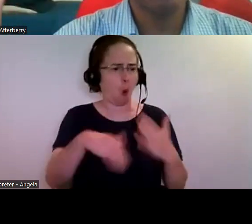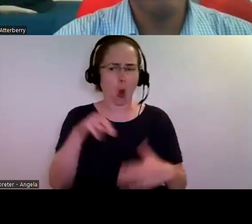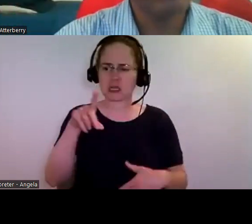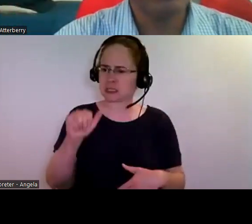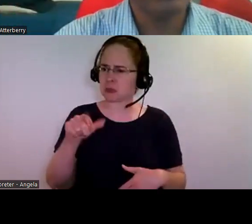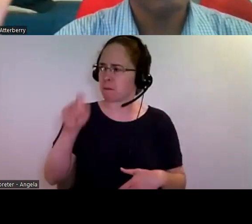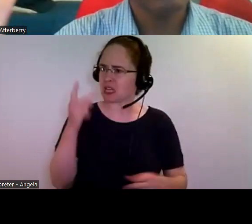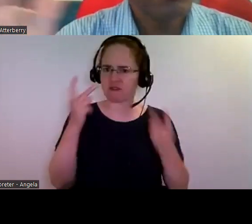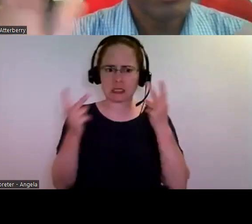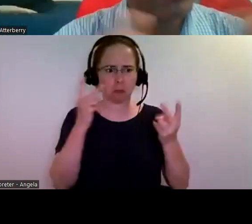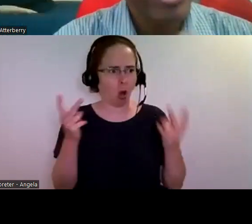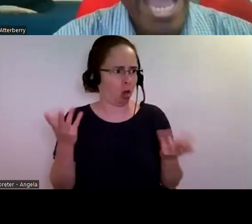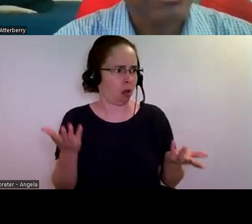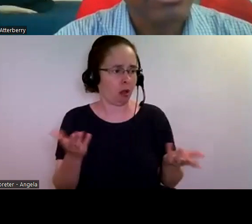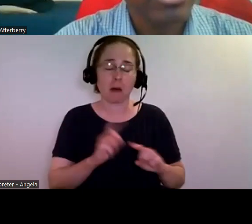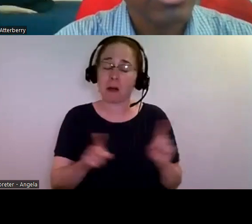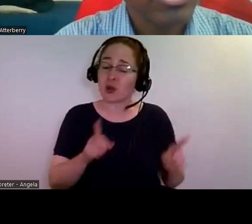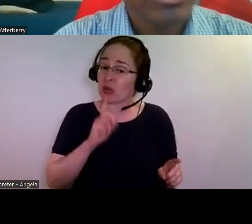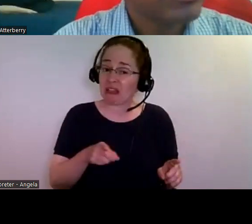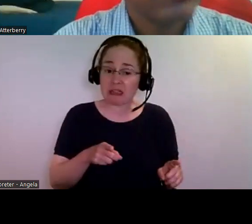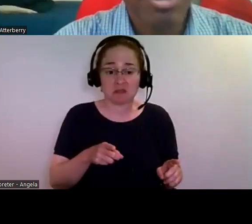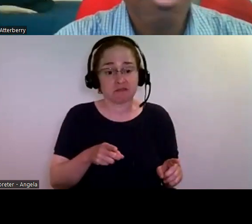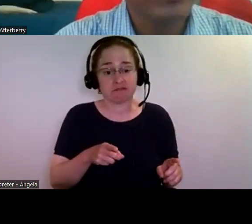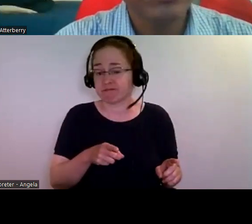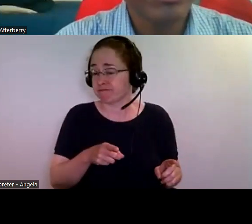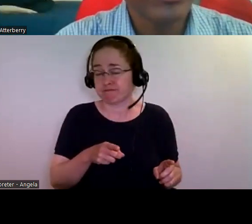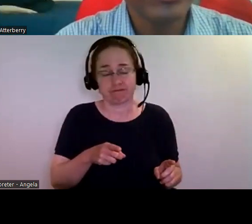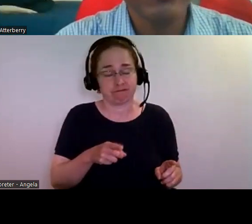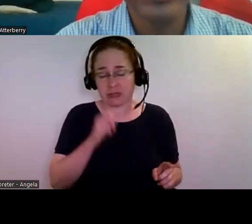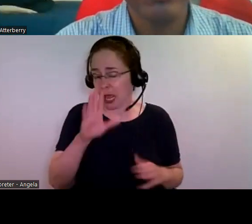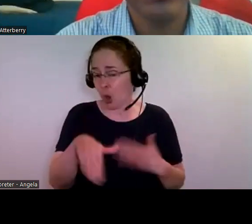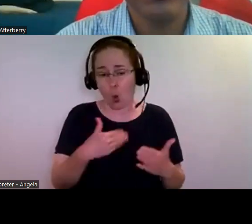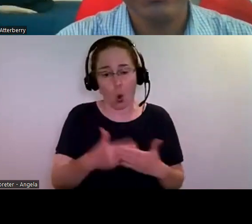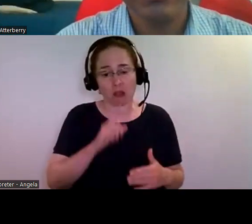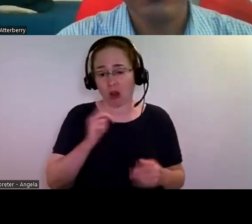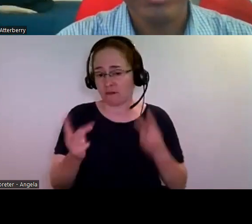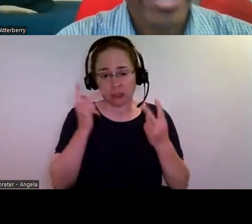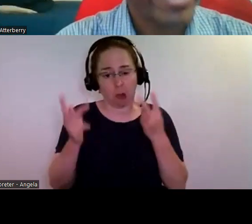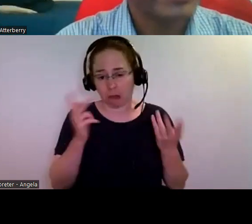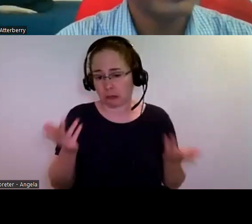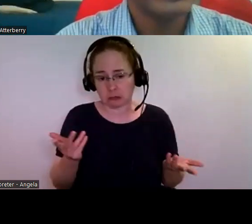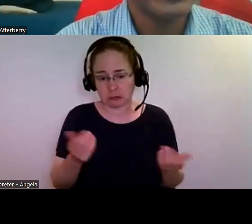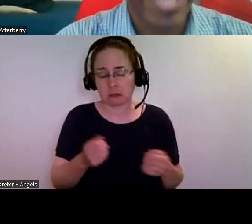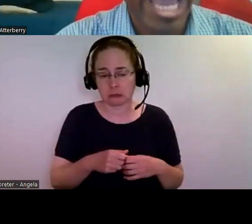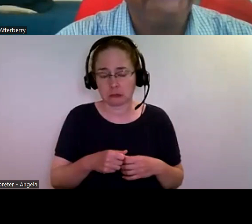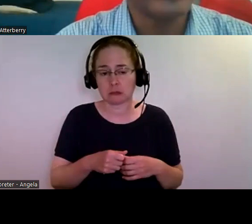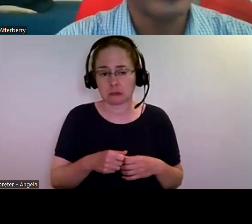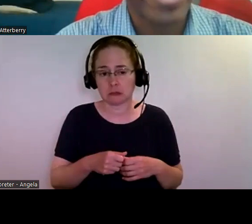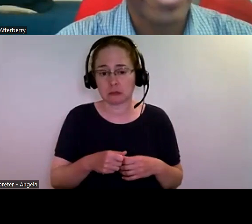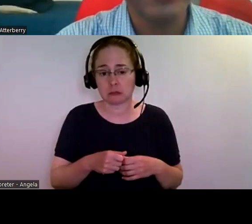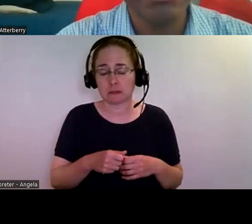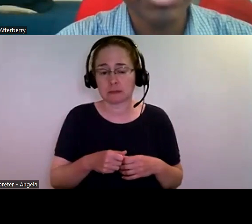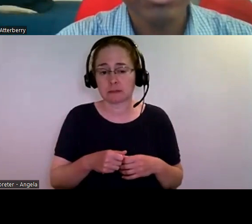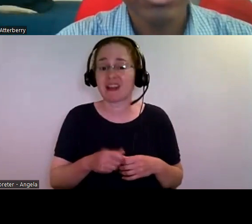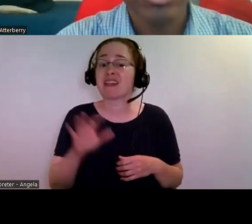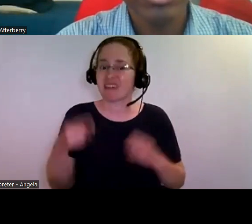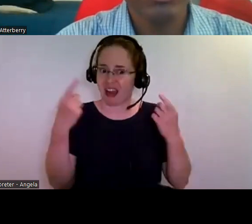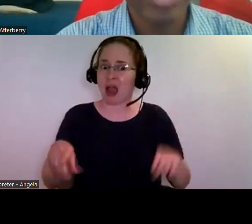be visible, but in reality, not all disabilities are visible. And it happens in academia, in the